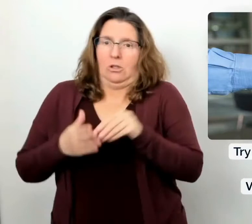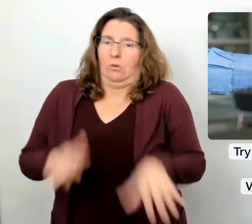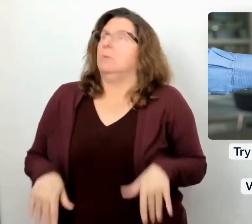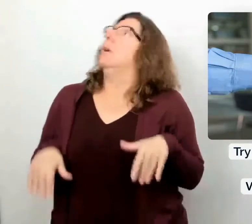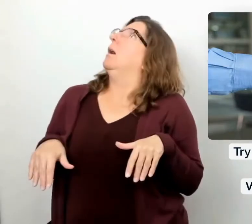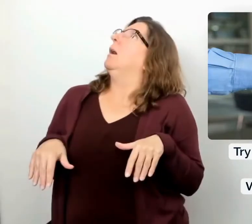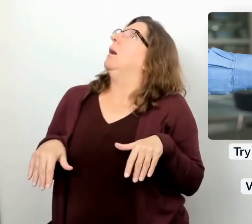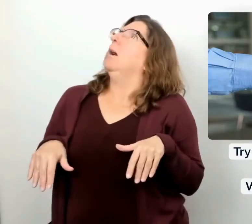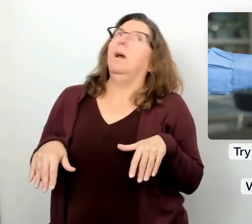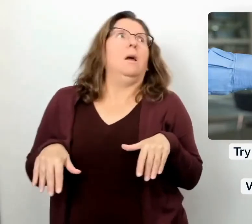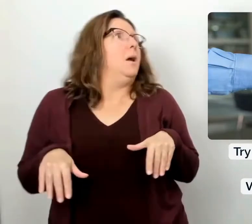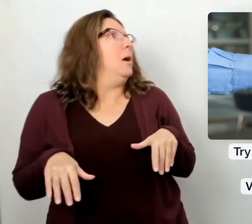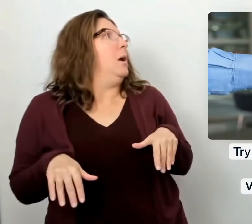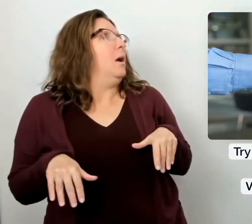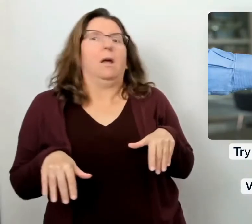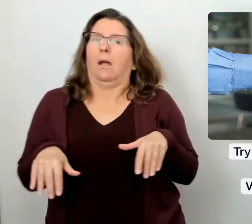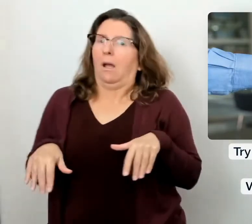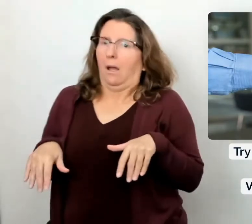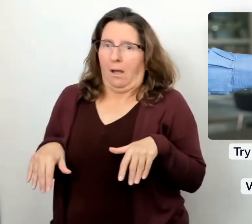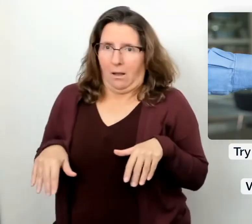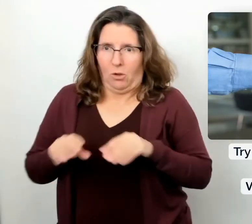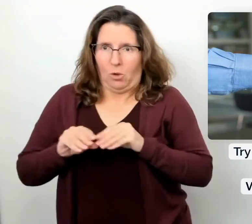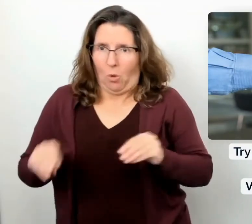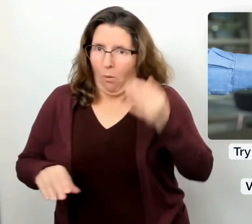but they were utterly unable to meet the students' educational needs.